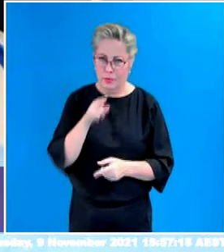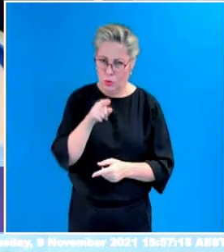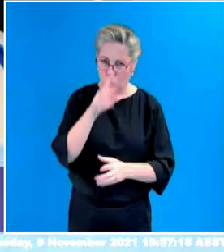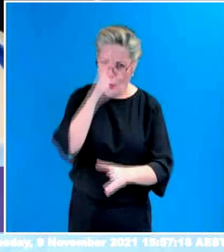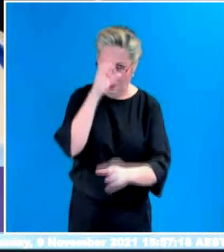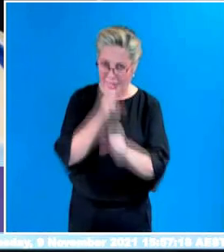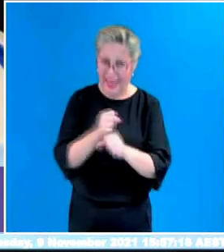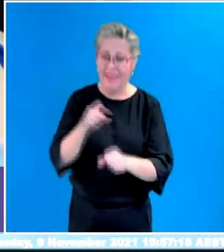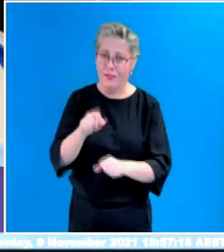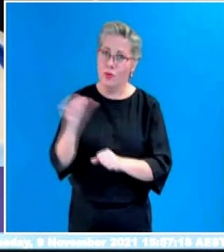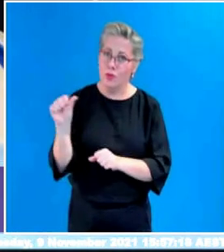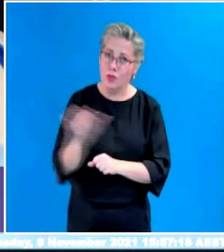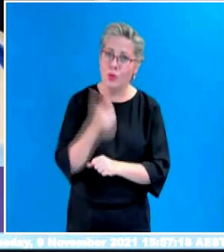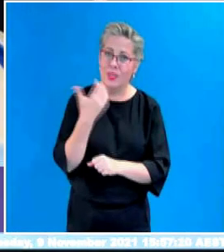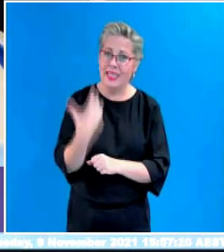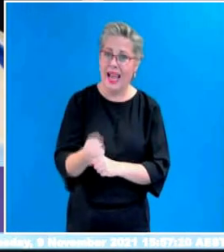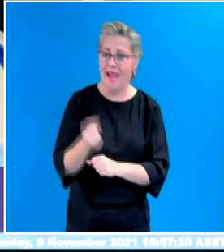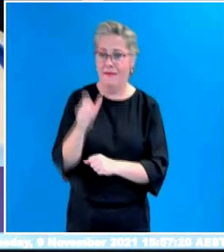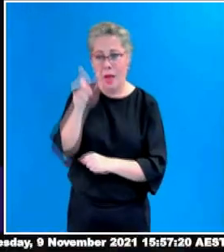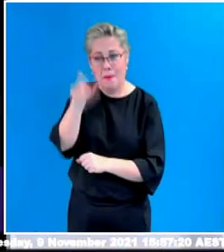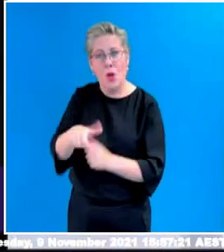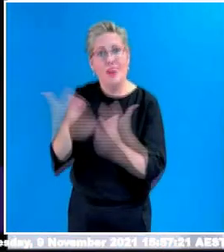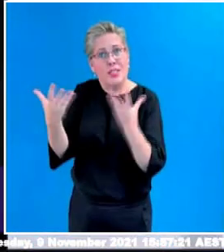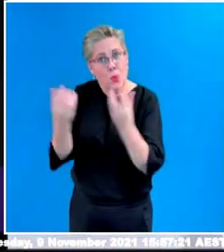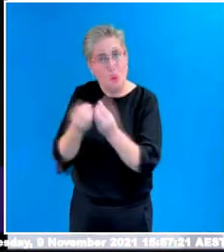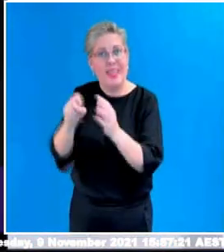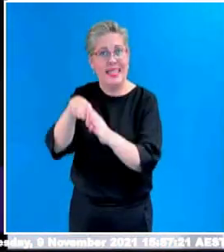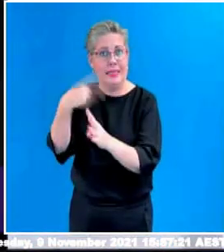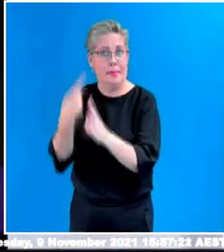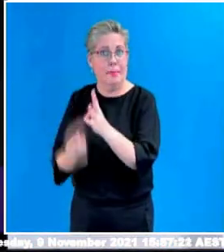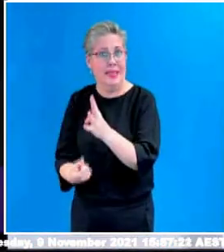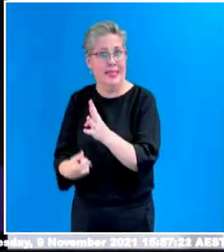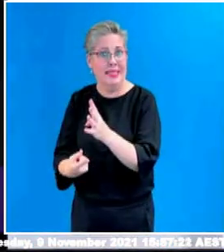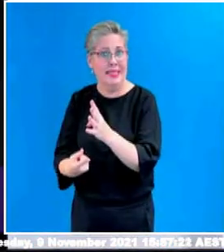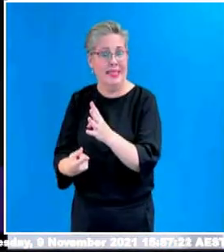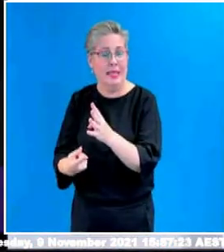person with disability, assuming of course that they have the relevant